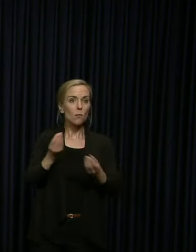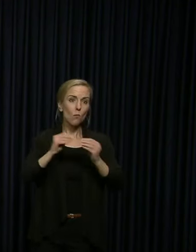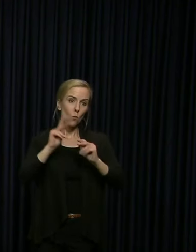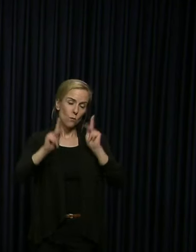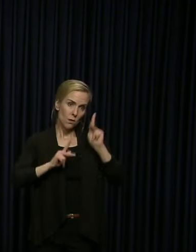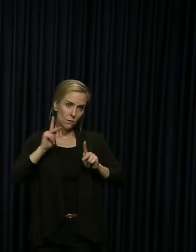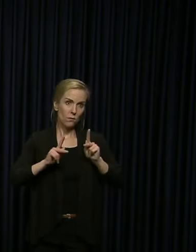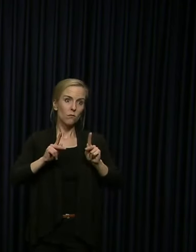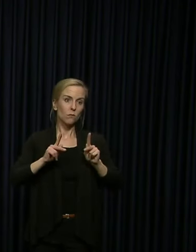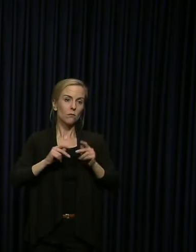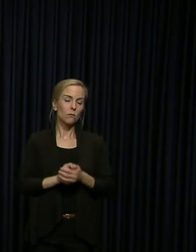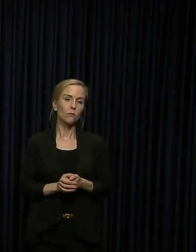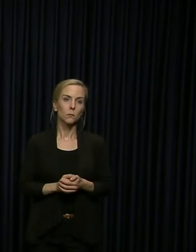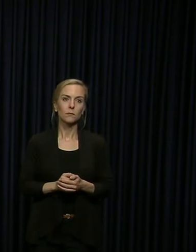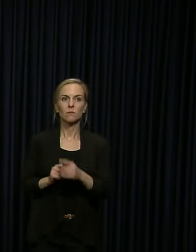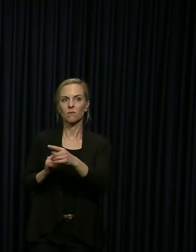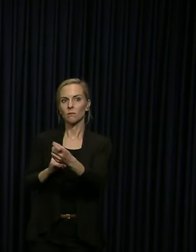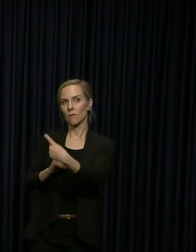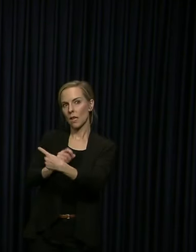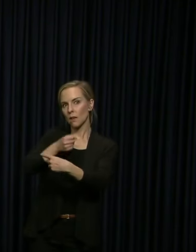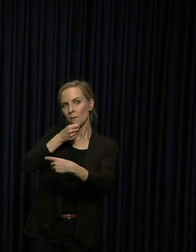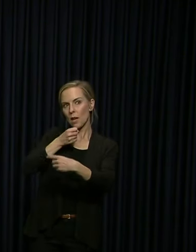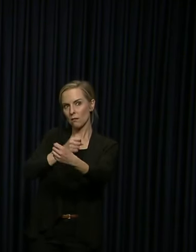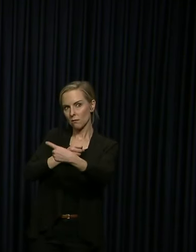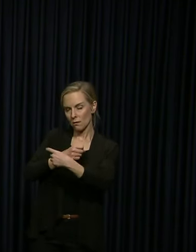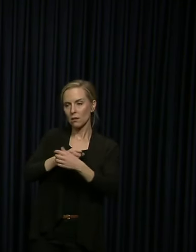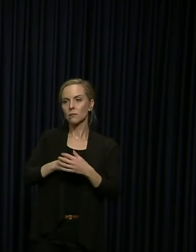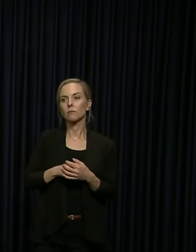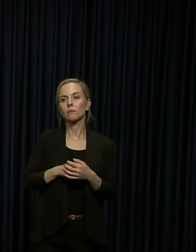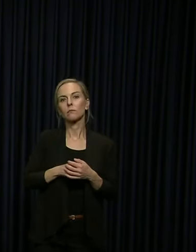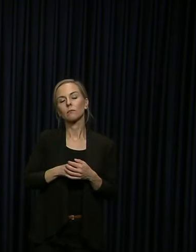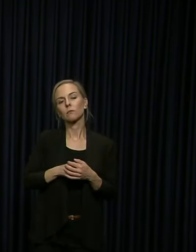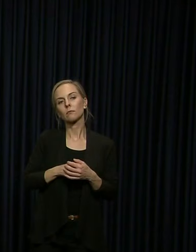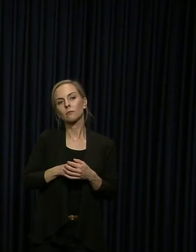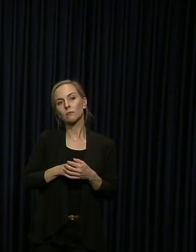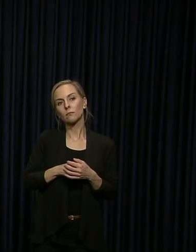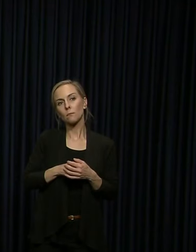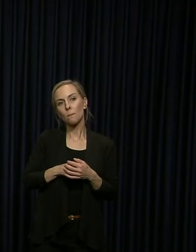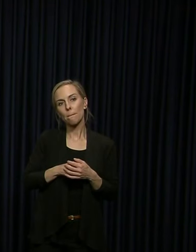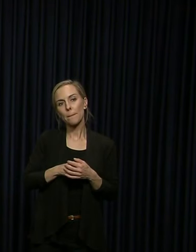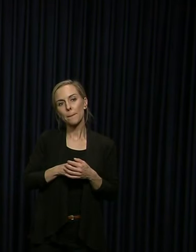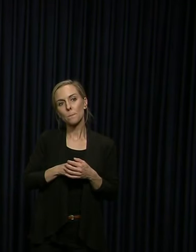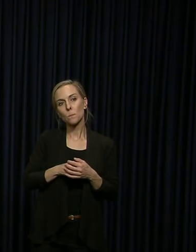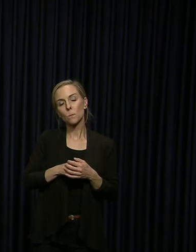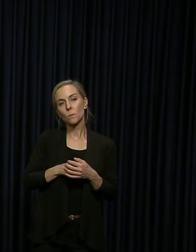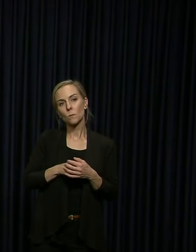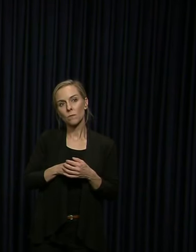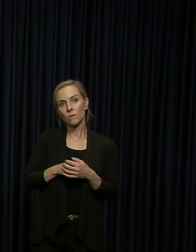SITUATION WITH HINEY BROTHERS ANY OTHER COFFEE STORE BUT THERE SHOULDN'T BE TEN CUSTOMERS IN